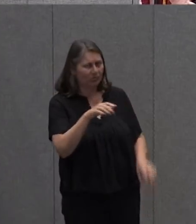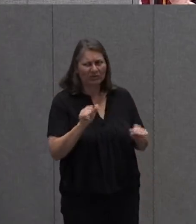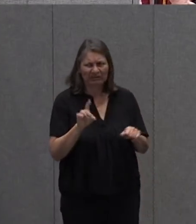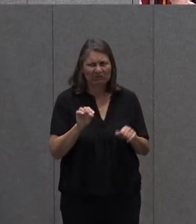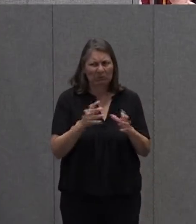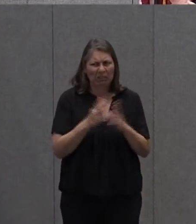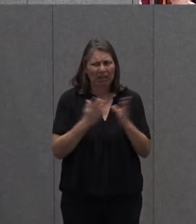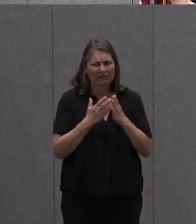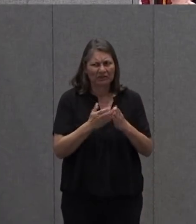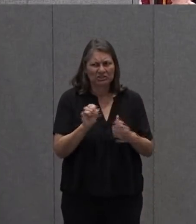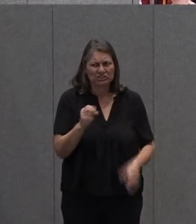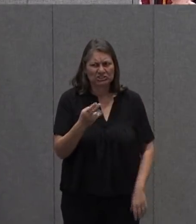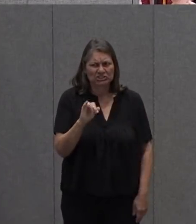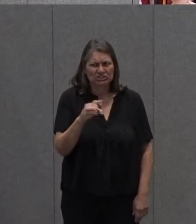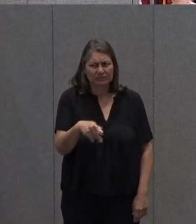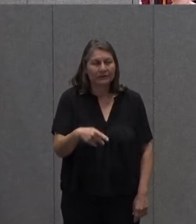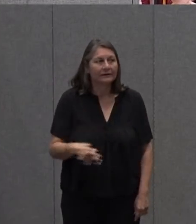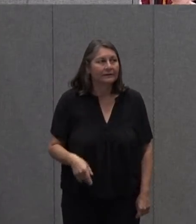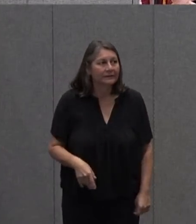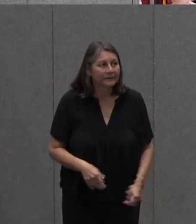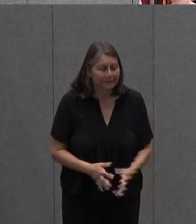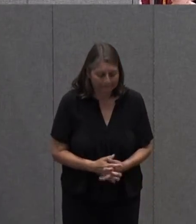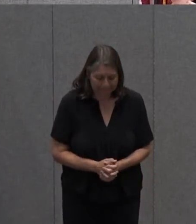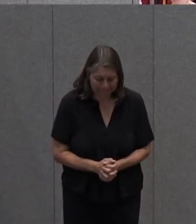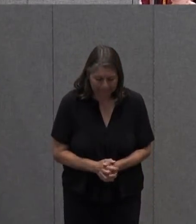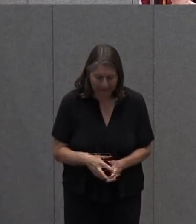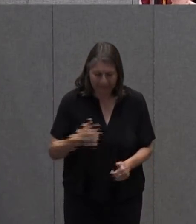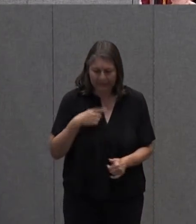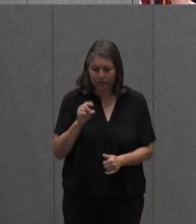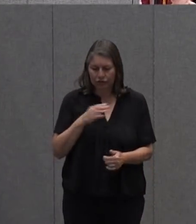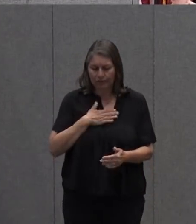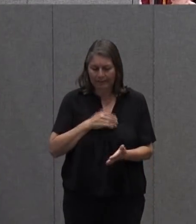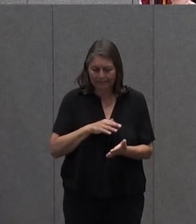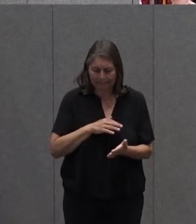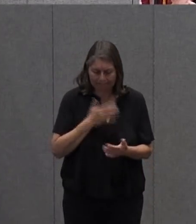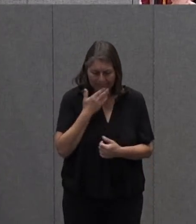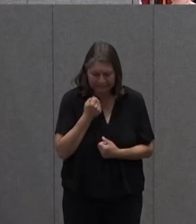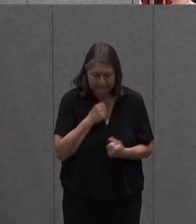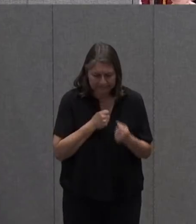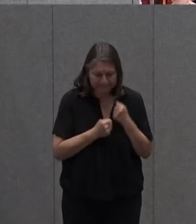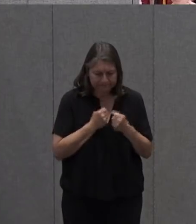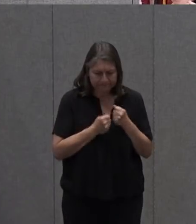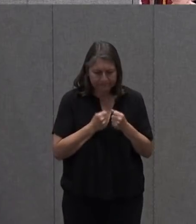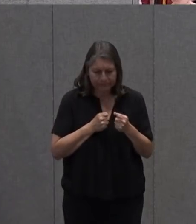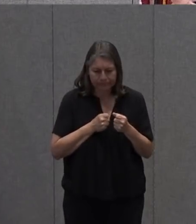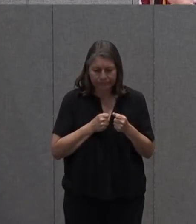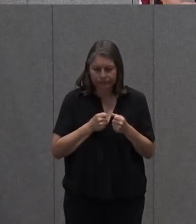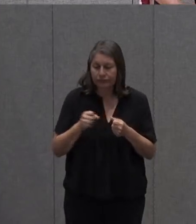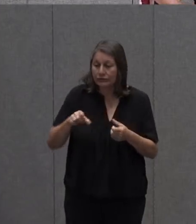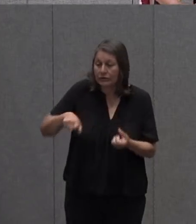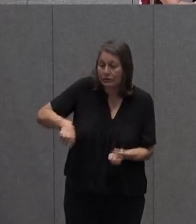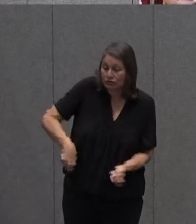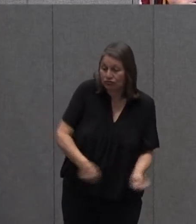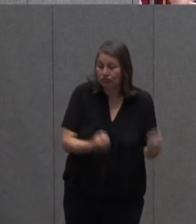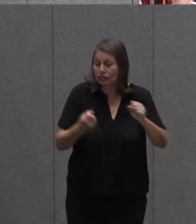Oh, Ms. Lori, you might have to give me a five count. I'm gonna do my best. I think you can, I think you can come up with it another. Okay, um, shovel. Shovel.